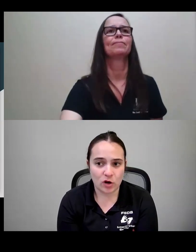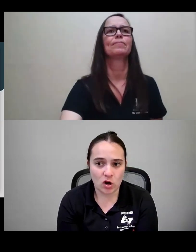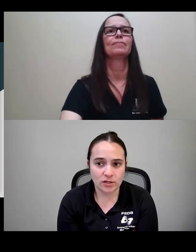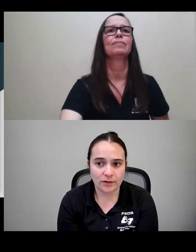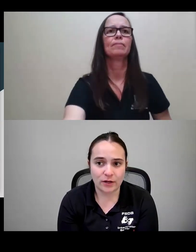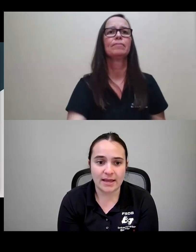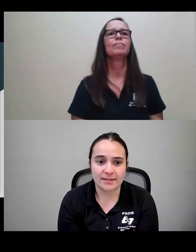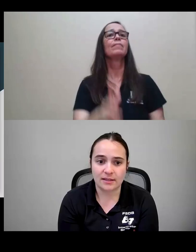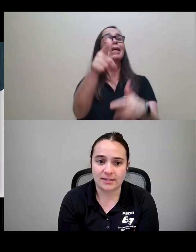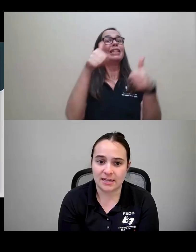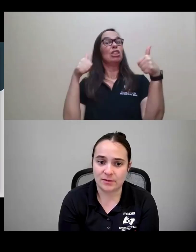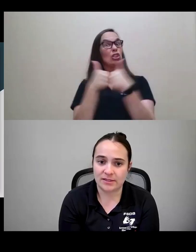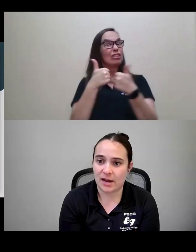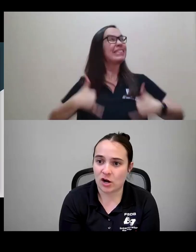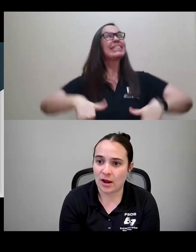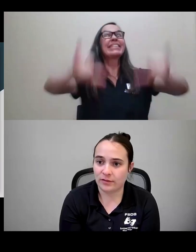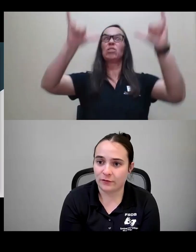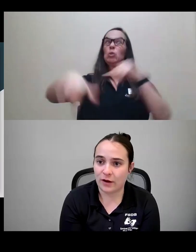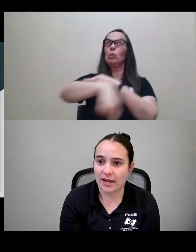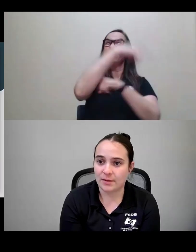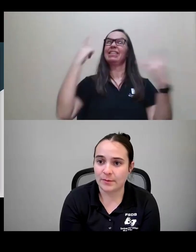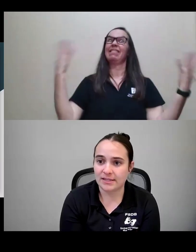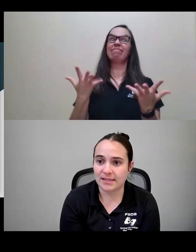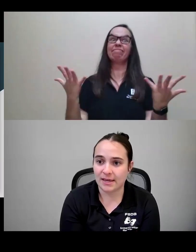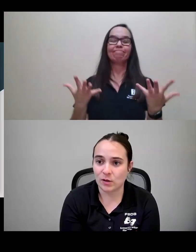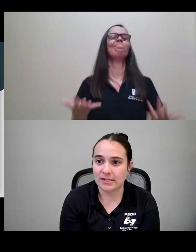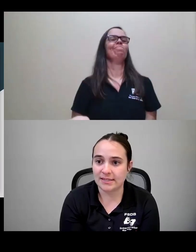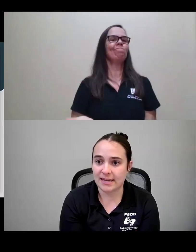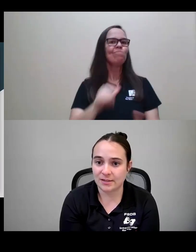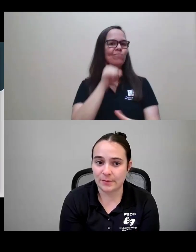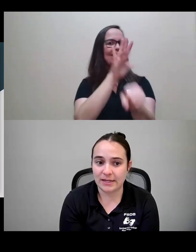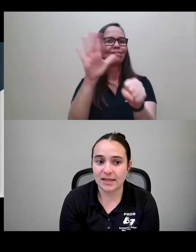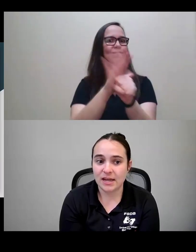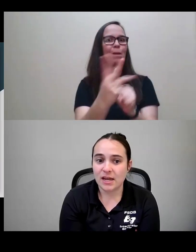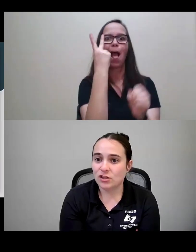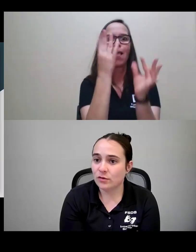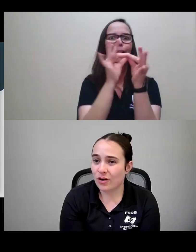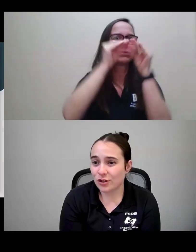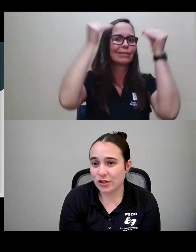So there are different ASL assessments that are out there for academic skill assessment. So there